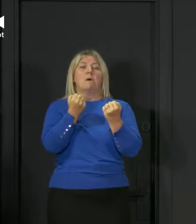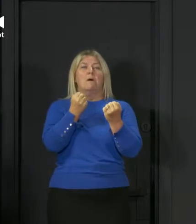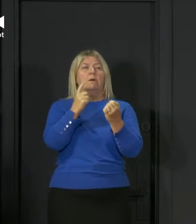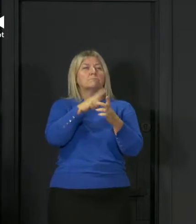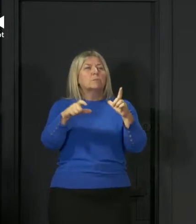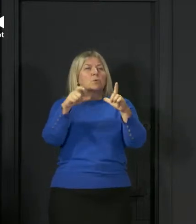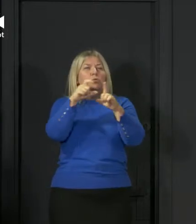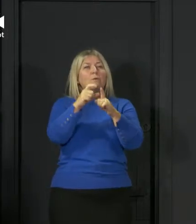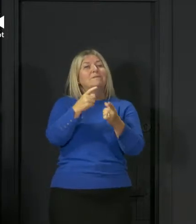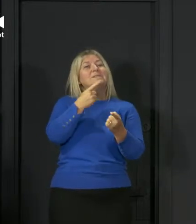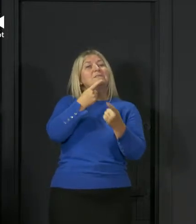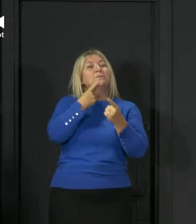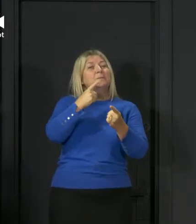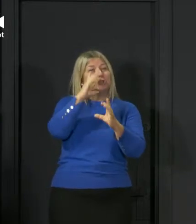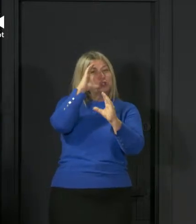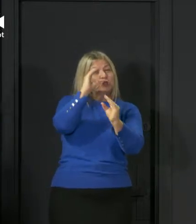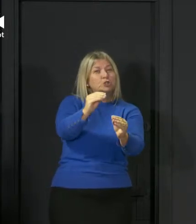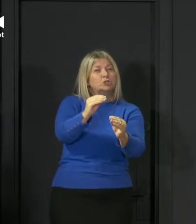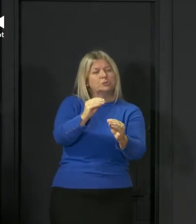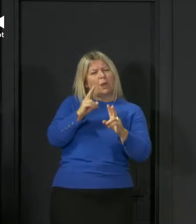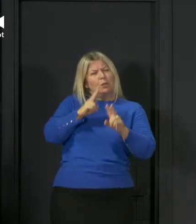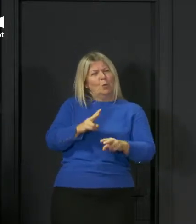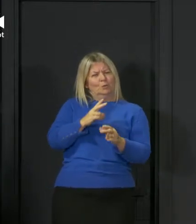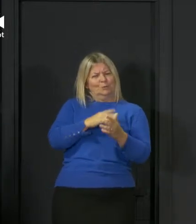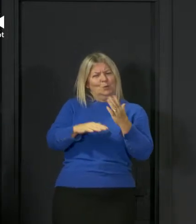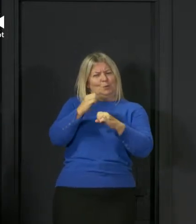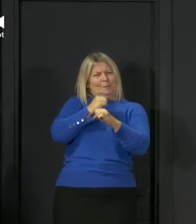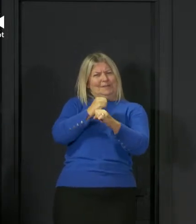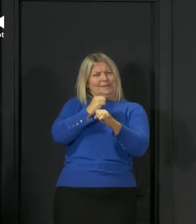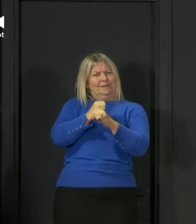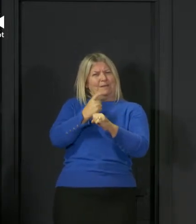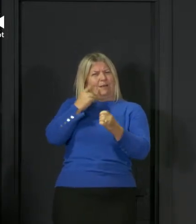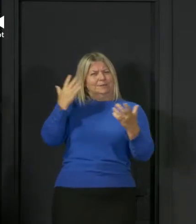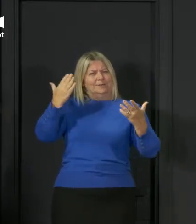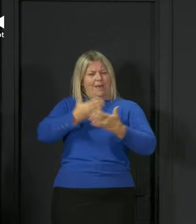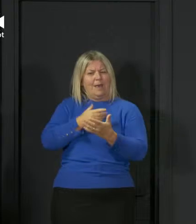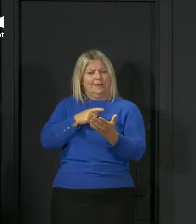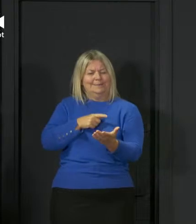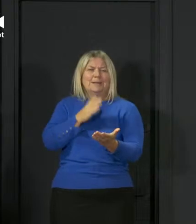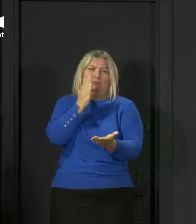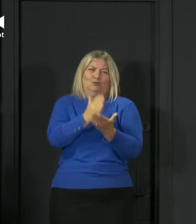And form a glance at social media last night, I see some of you have seen this new information